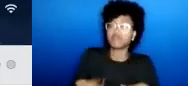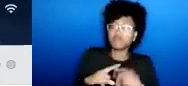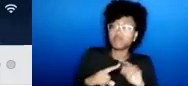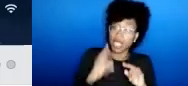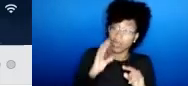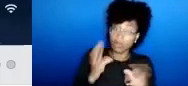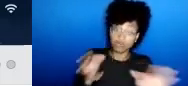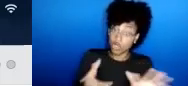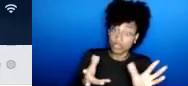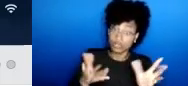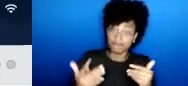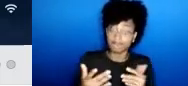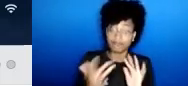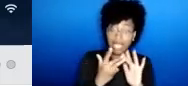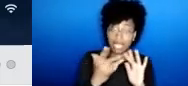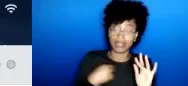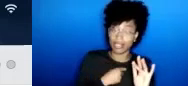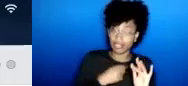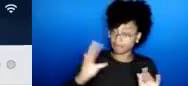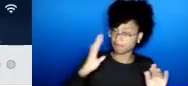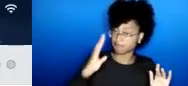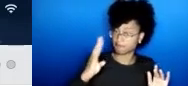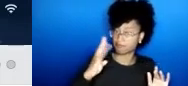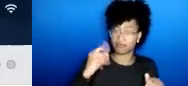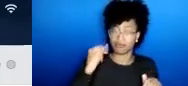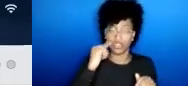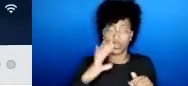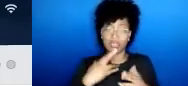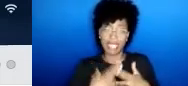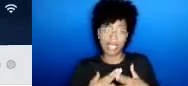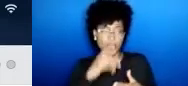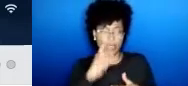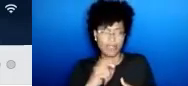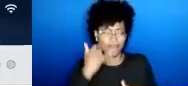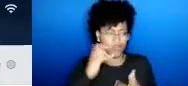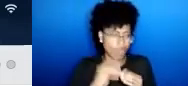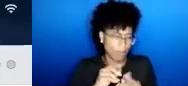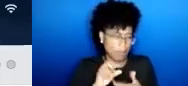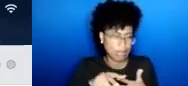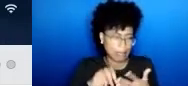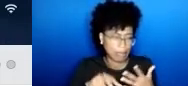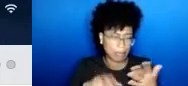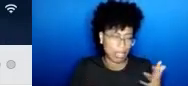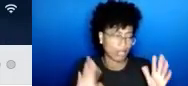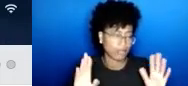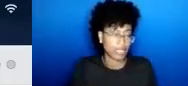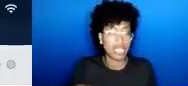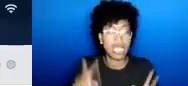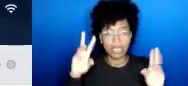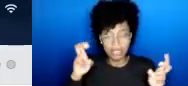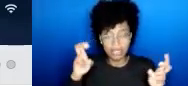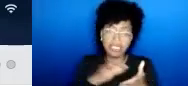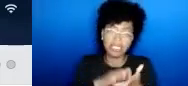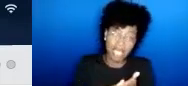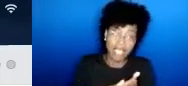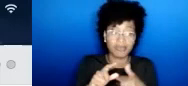Contact us directly. 07:19:38 Your name, you don't need your phone number, subject is always nice but your message here.